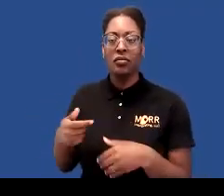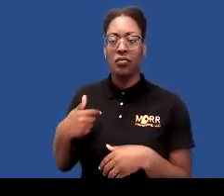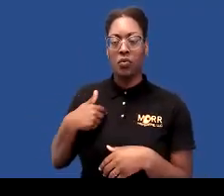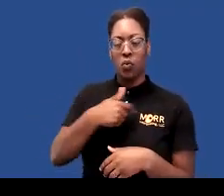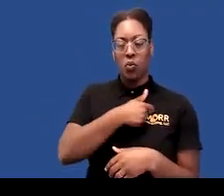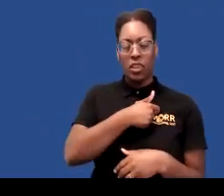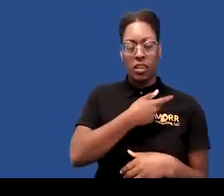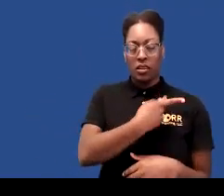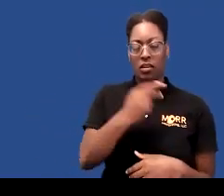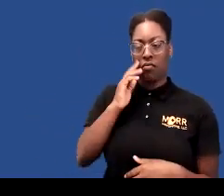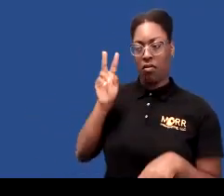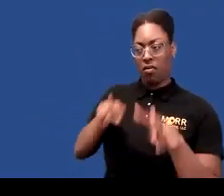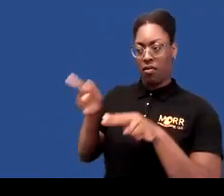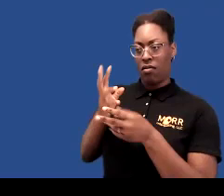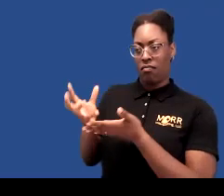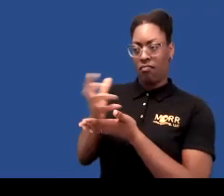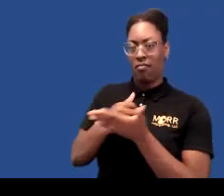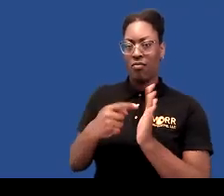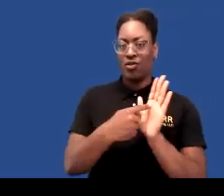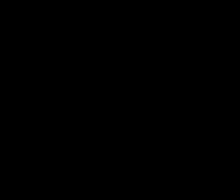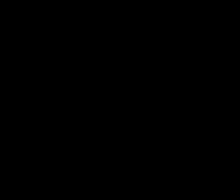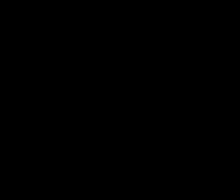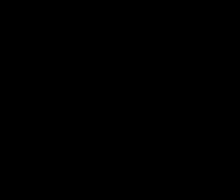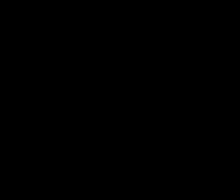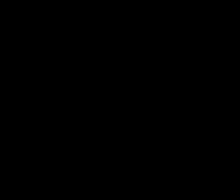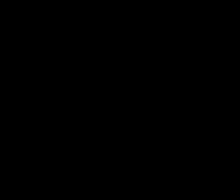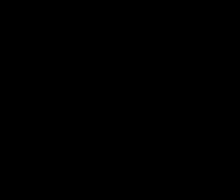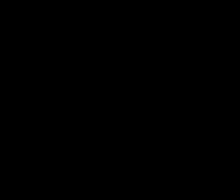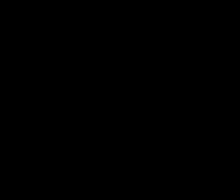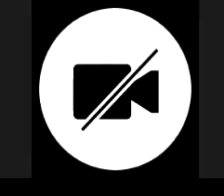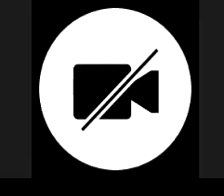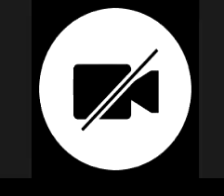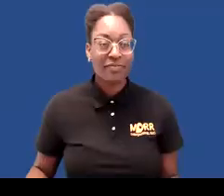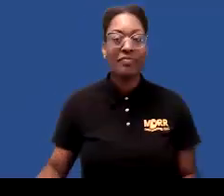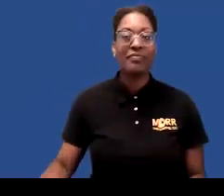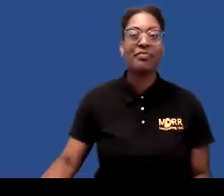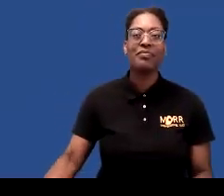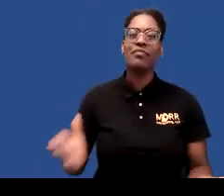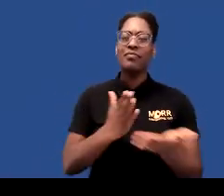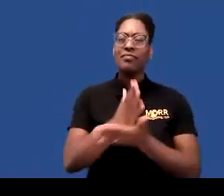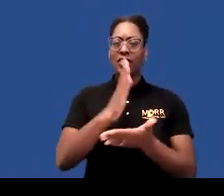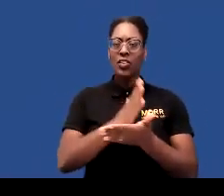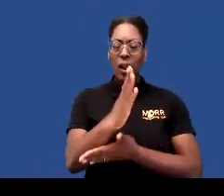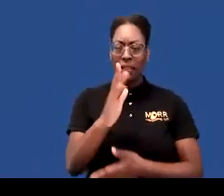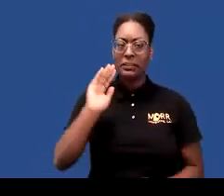So thanks, take a break, we'll see you soon. [Sarah, facilitator, returning from break]: I have 43 past the hour. So let's go ahead and get started.